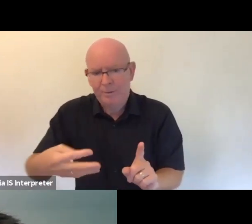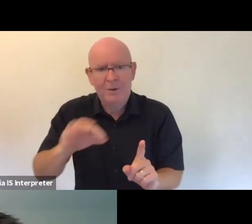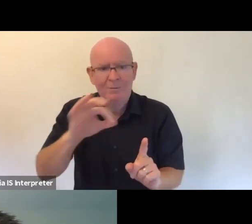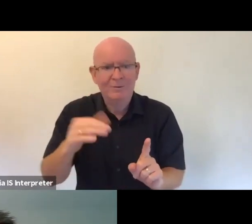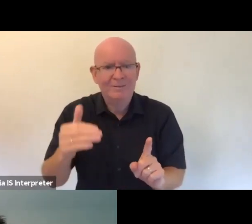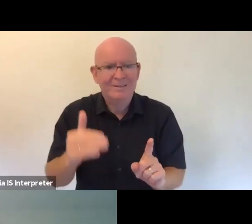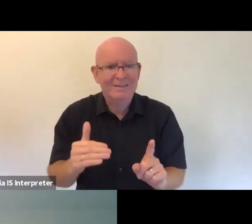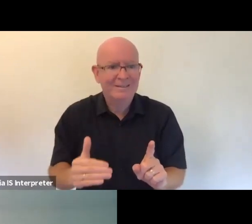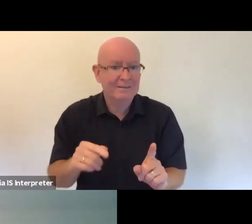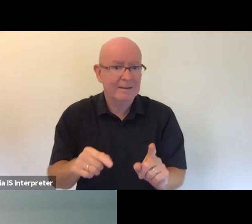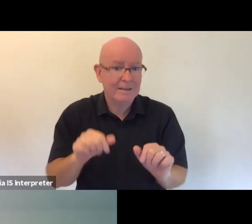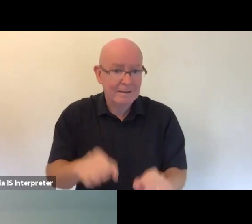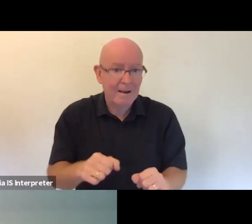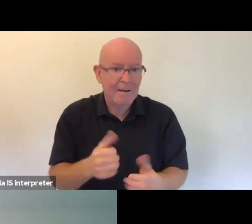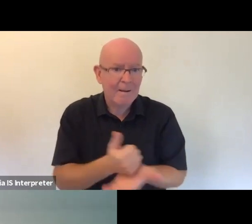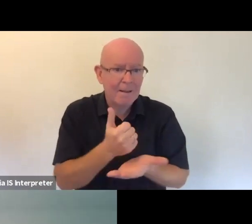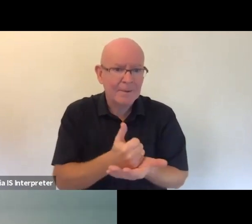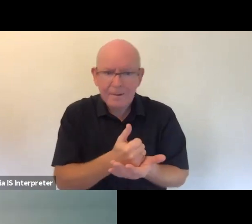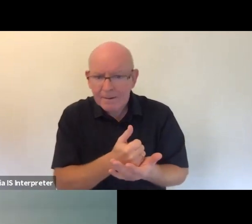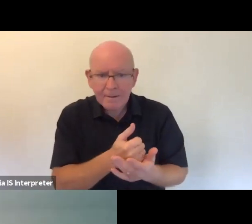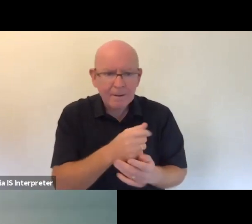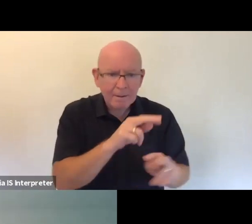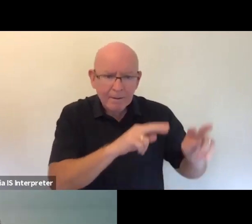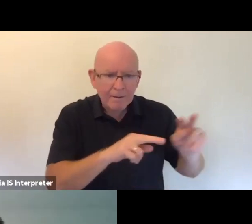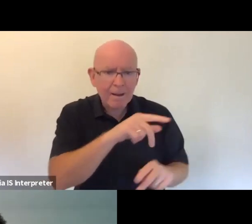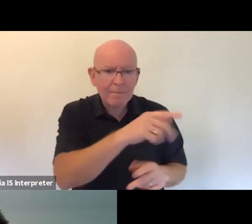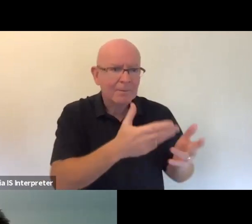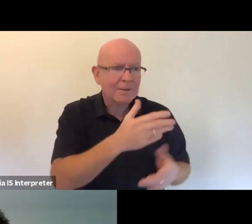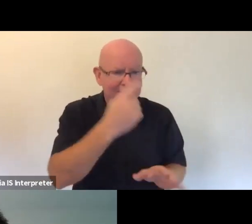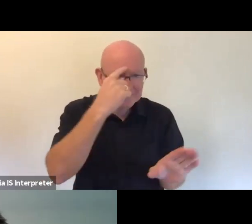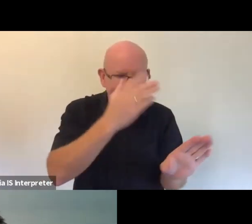You can already identify many people who are likely to have a disability.